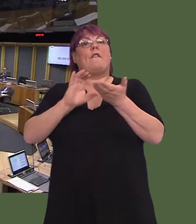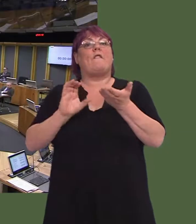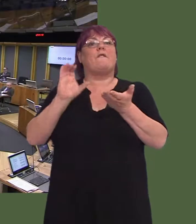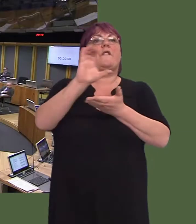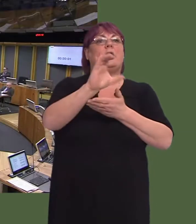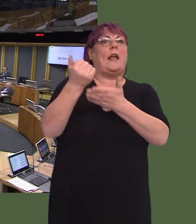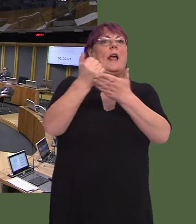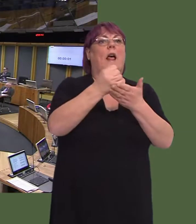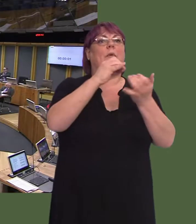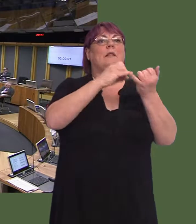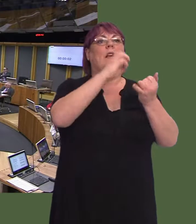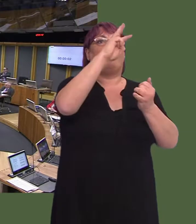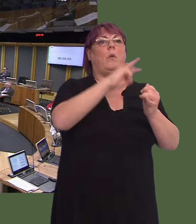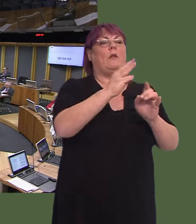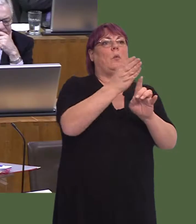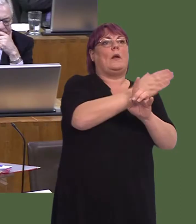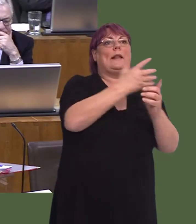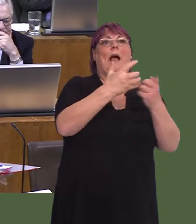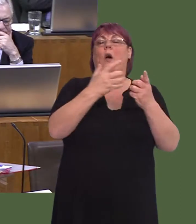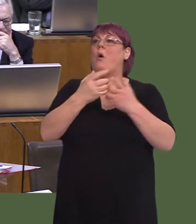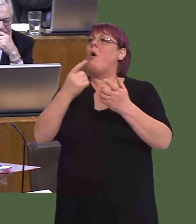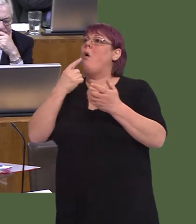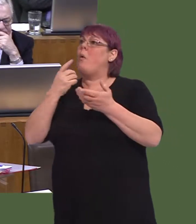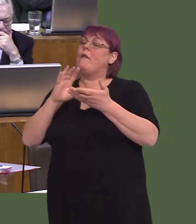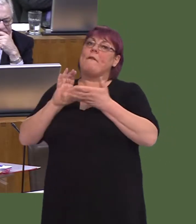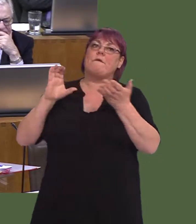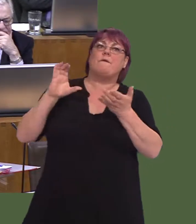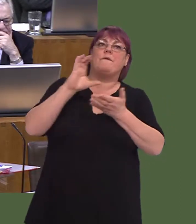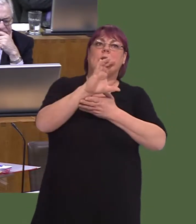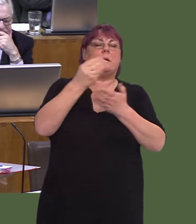Since 2009, we have invested nearly £175 million in a wide range of projects across